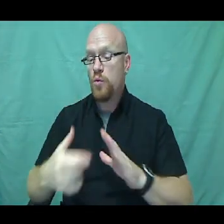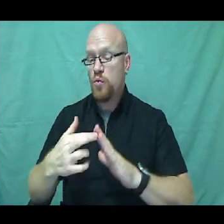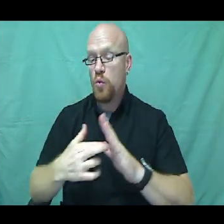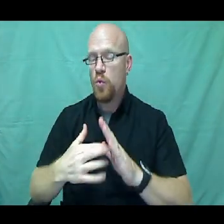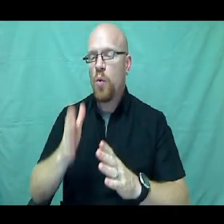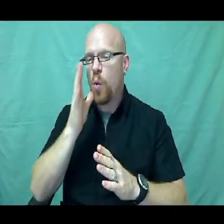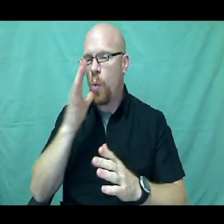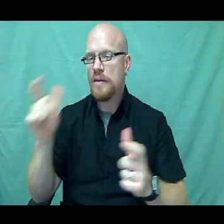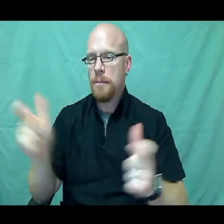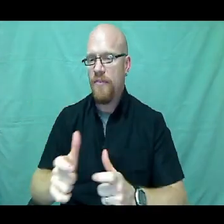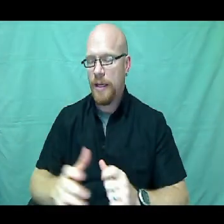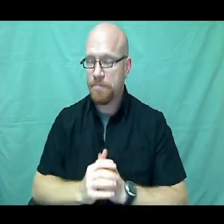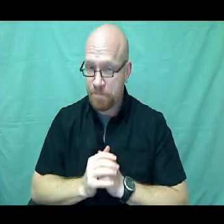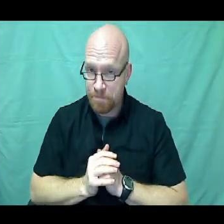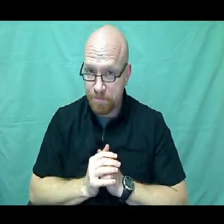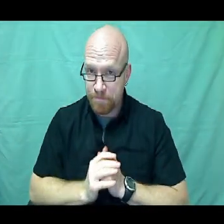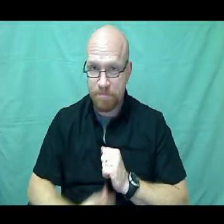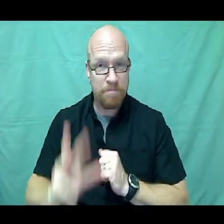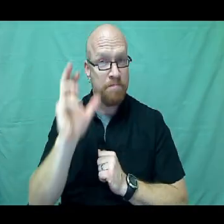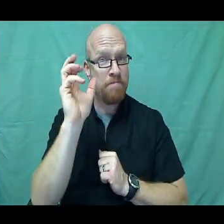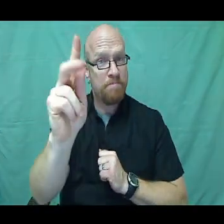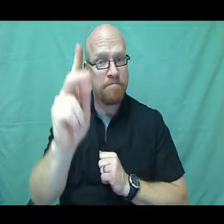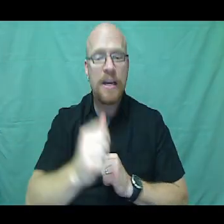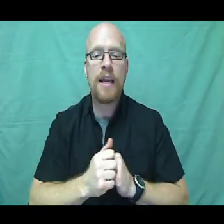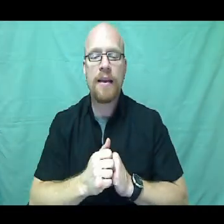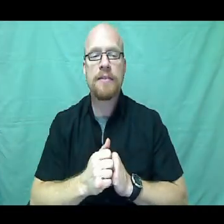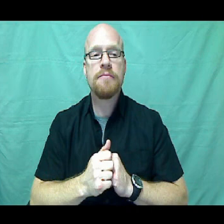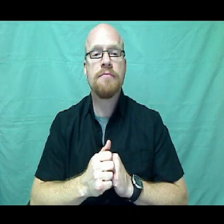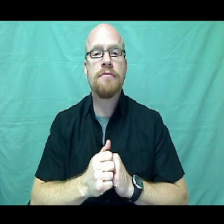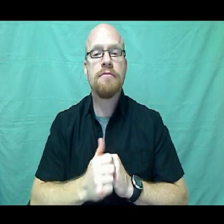We'll work on the other rules in different blogs, okay? Thank you very much.